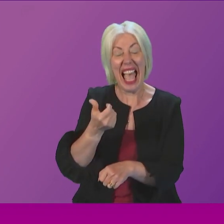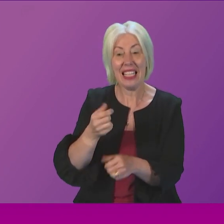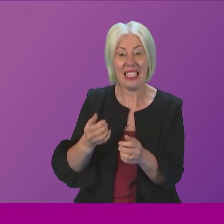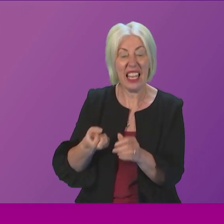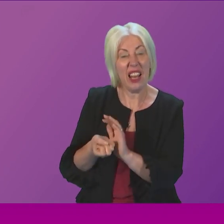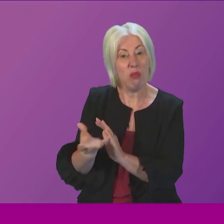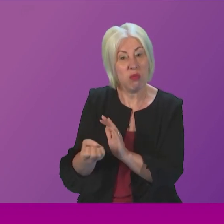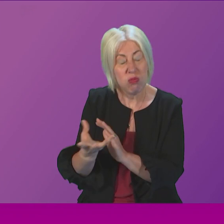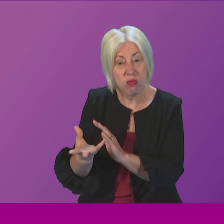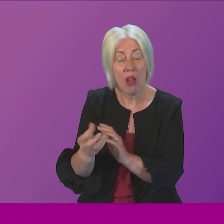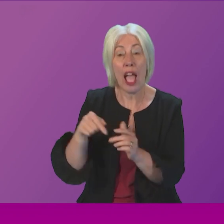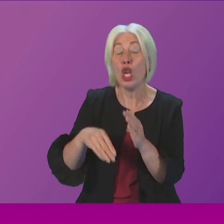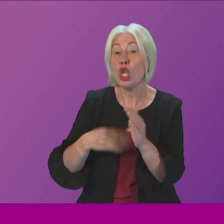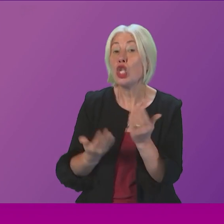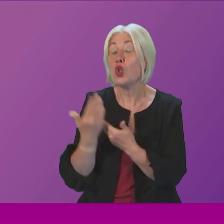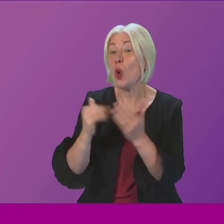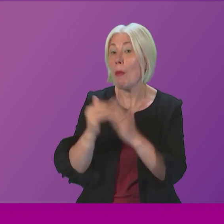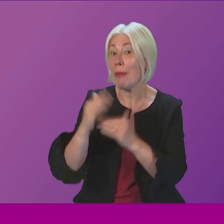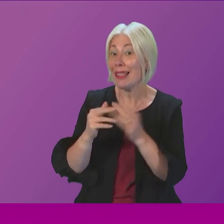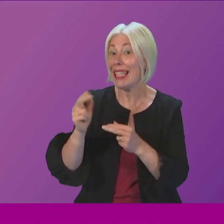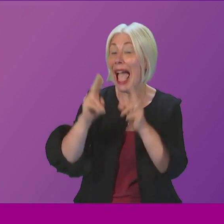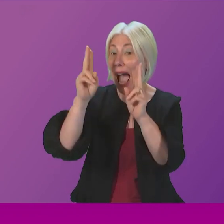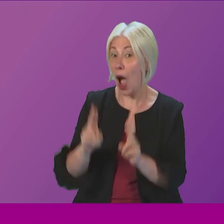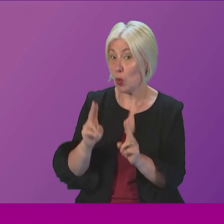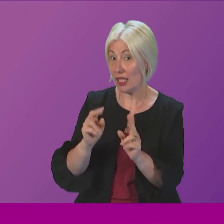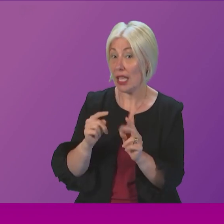from next year could have a serious adverse impact on the housing sector.